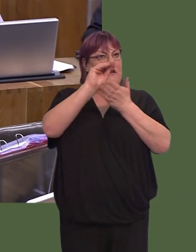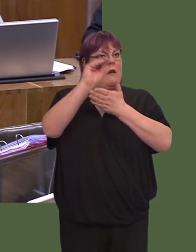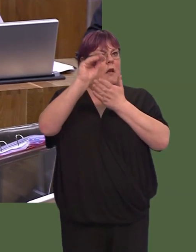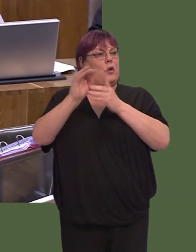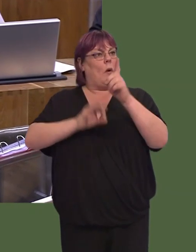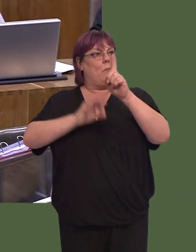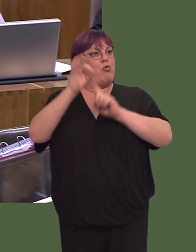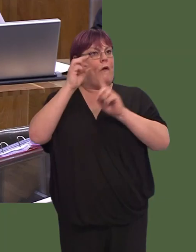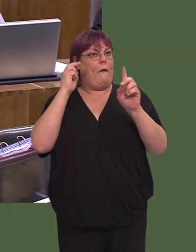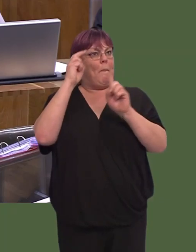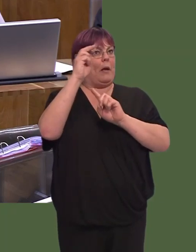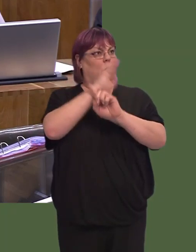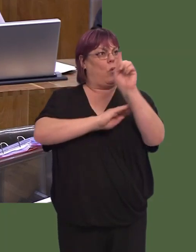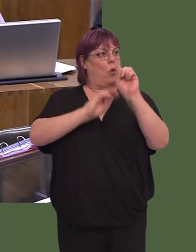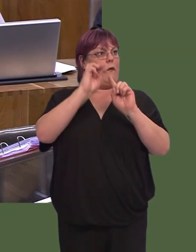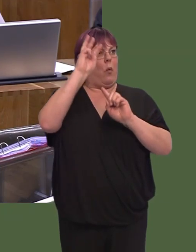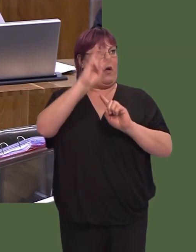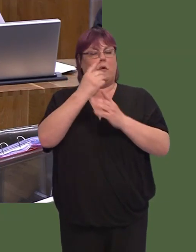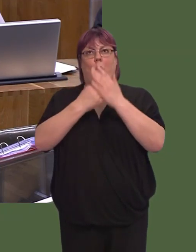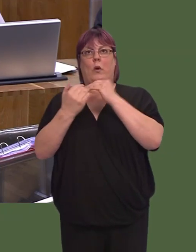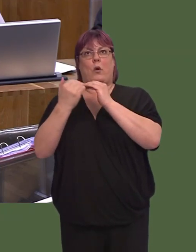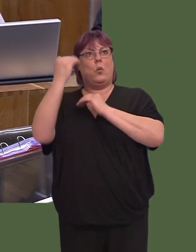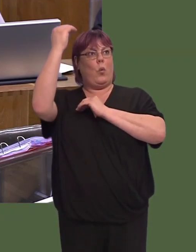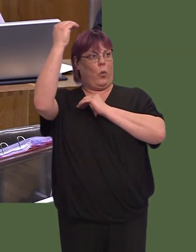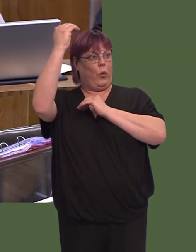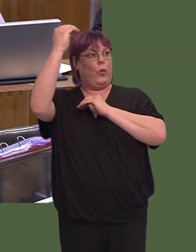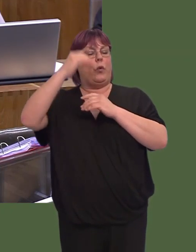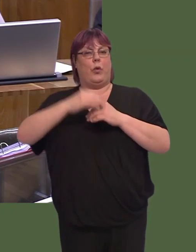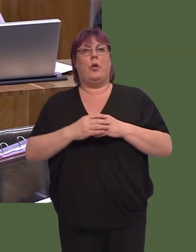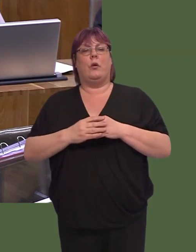not just in the north of the country.